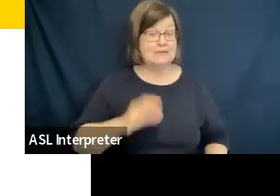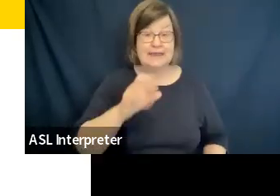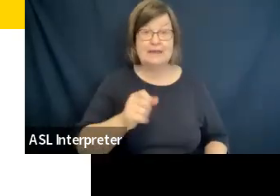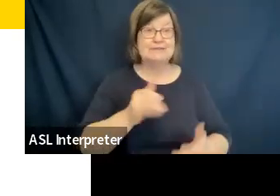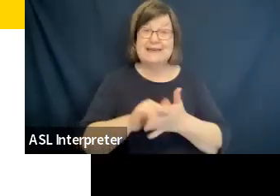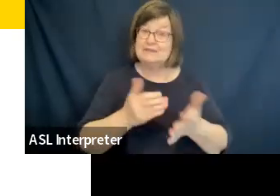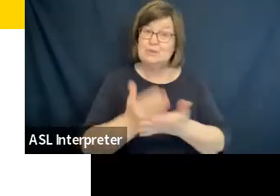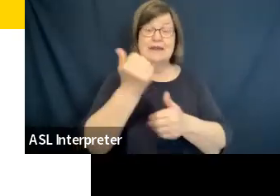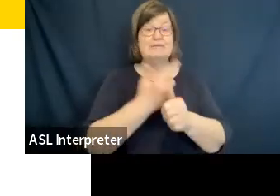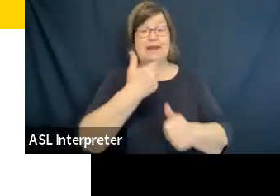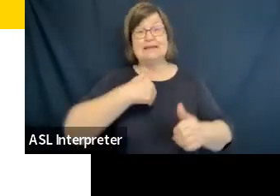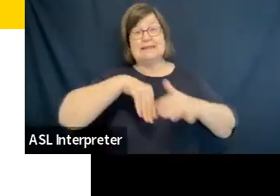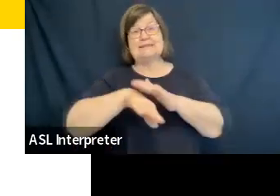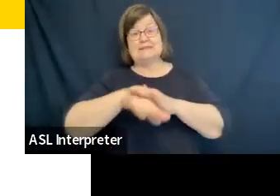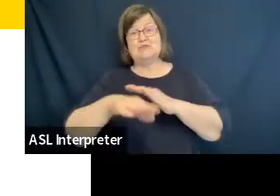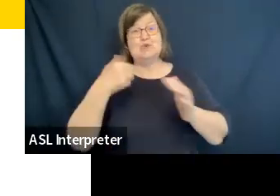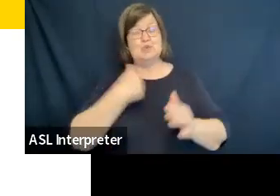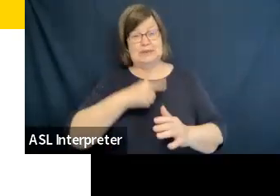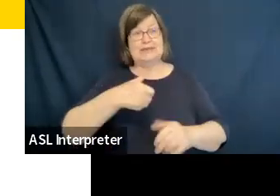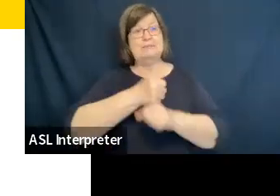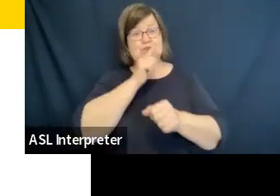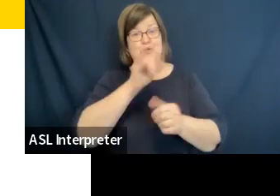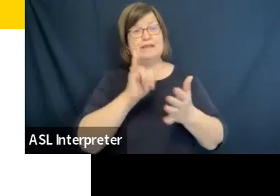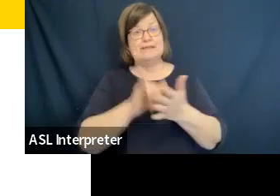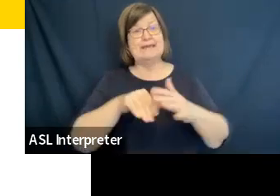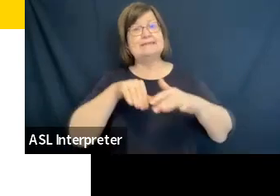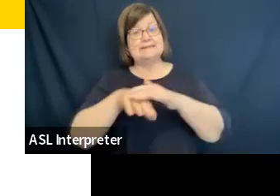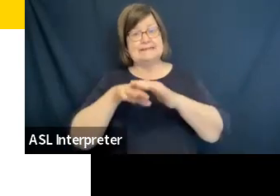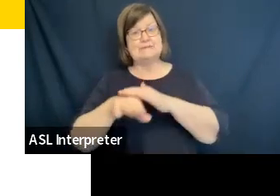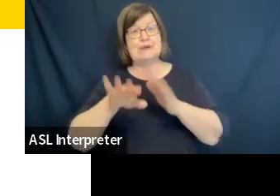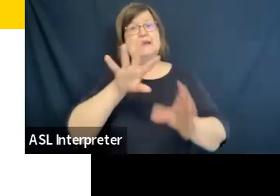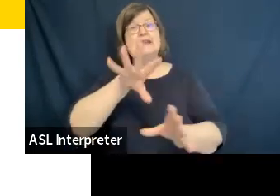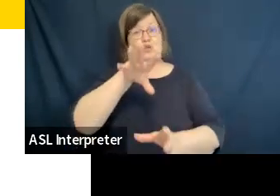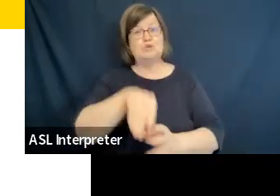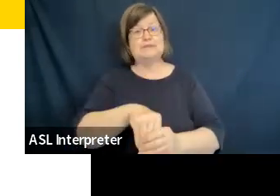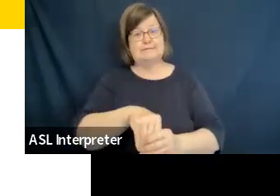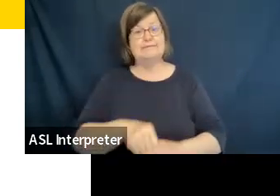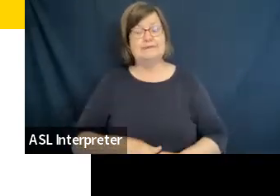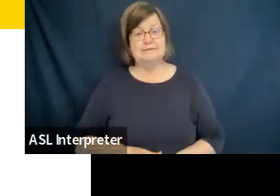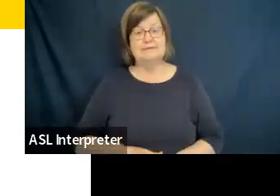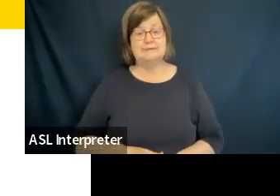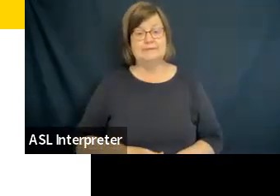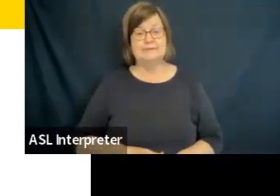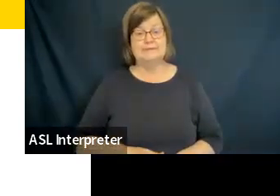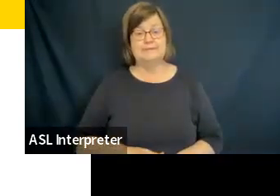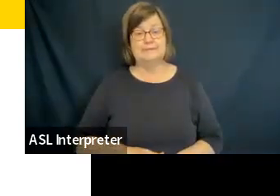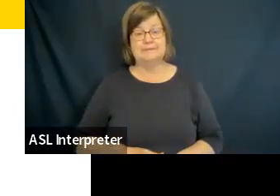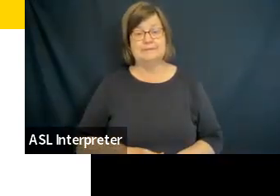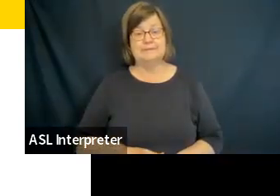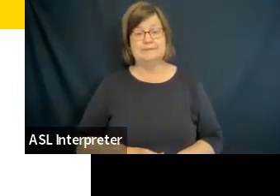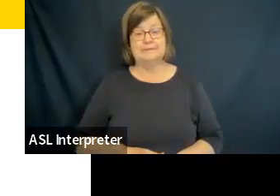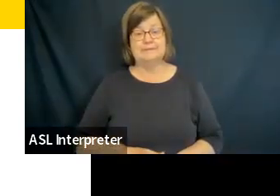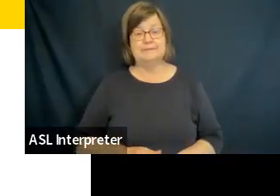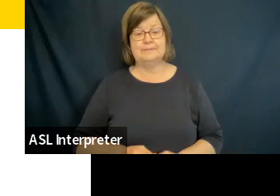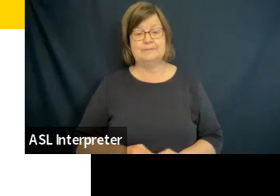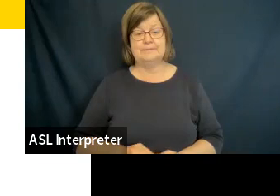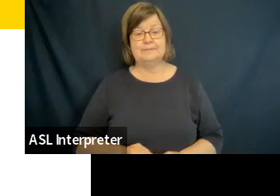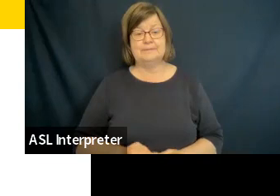everyone should have access to and we need to make sure that it is accessible and inclusive.